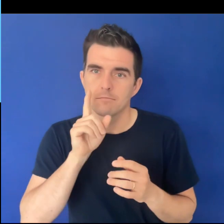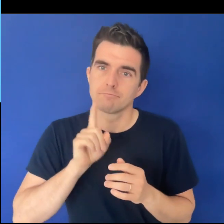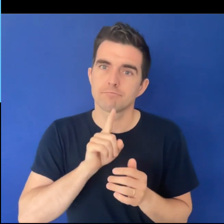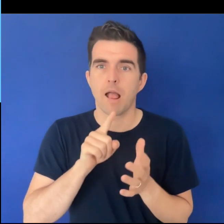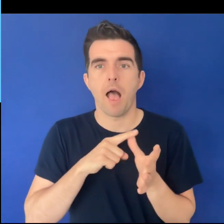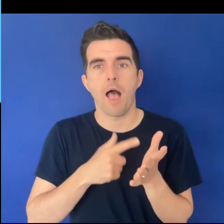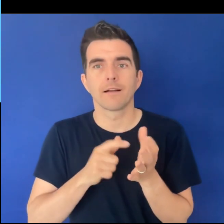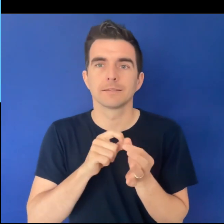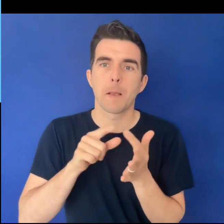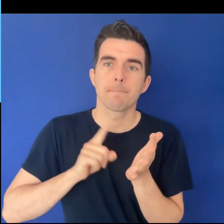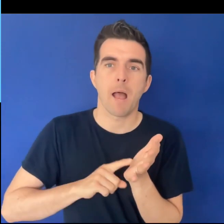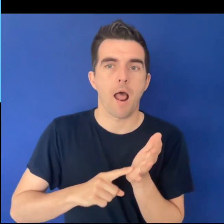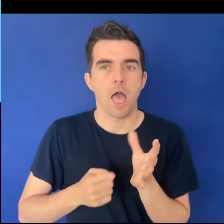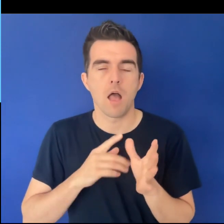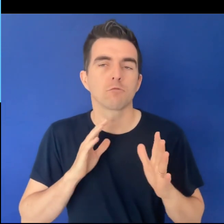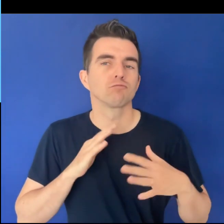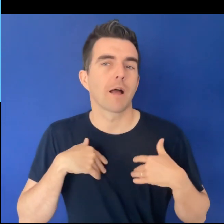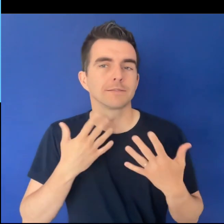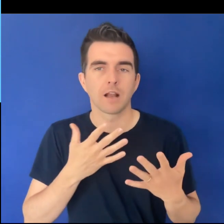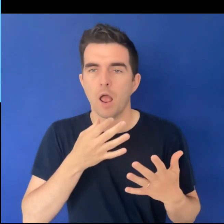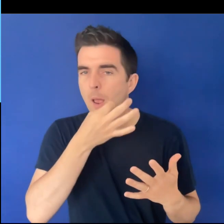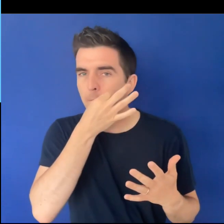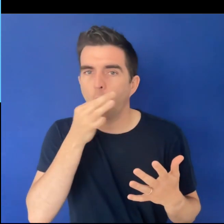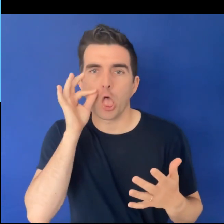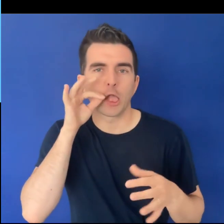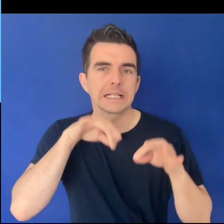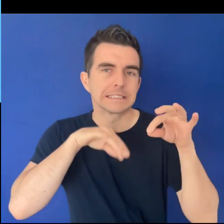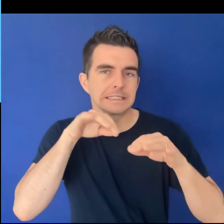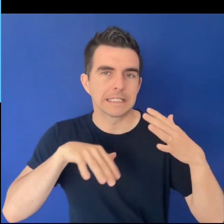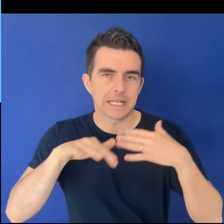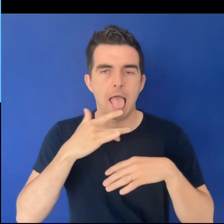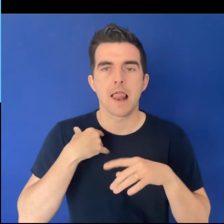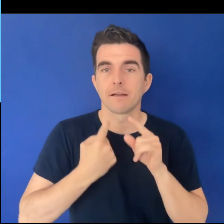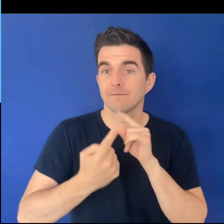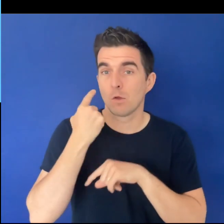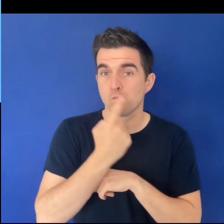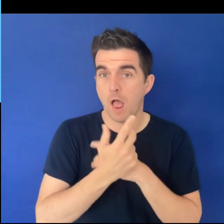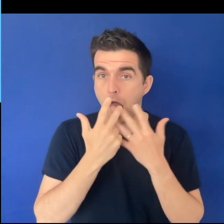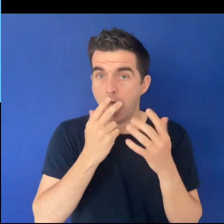by growing fascinating plants, looking for mysterious clues, and solving cosy puzzles.